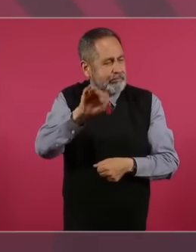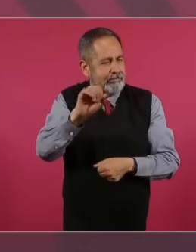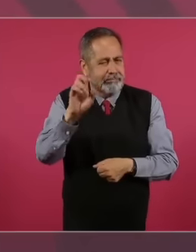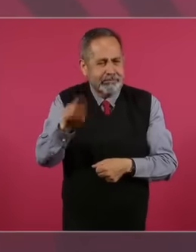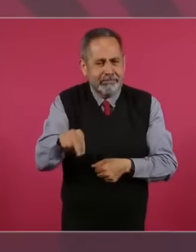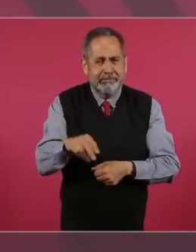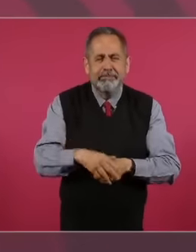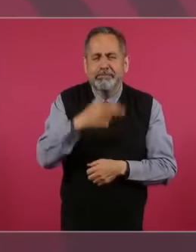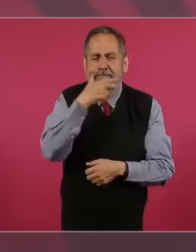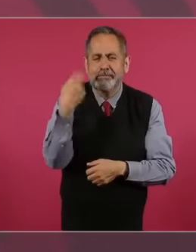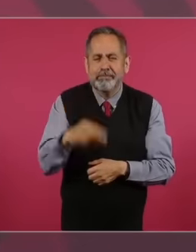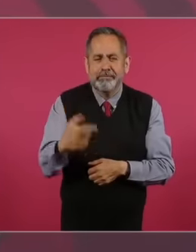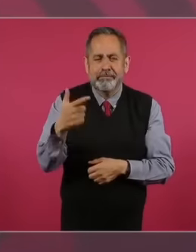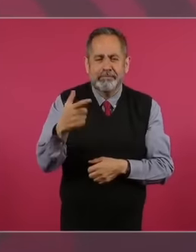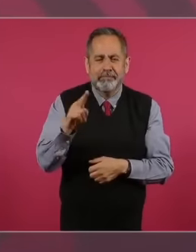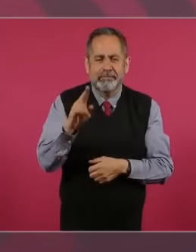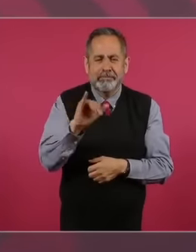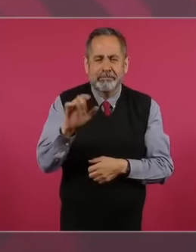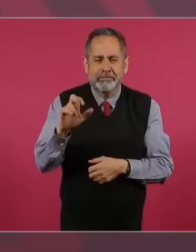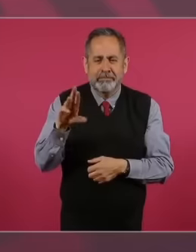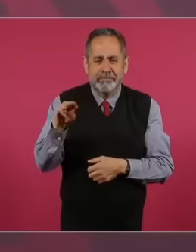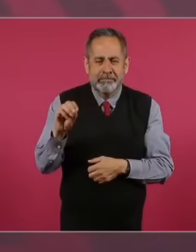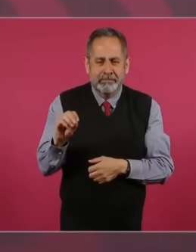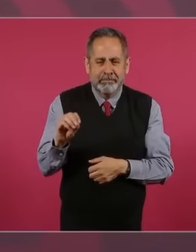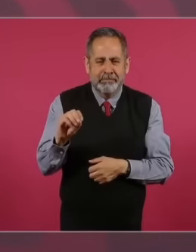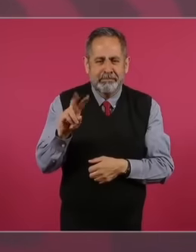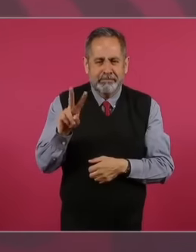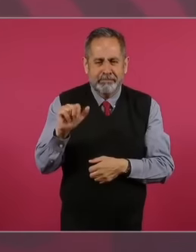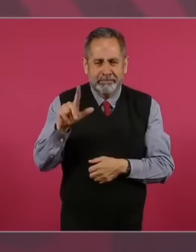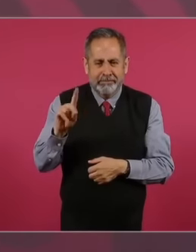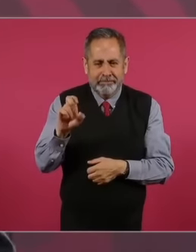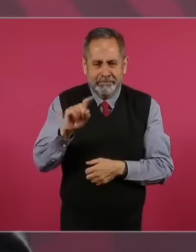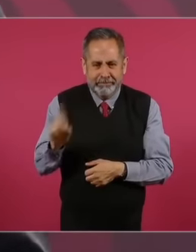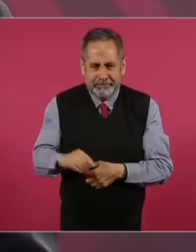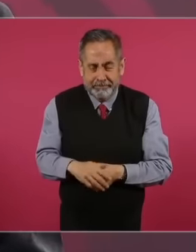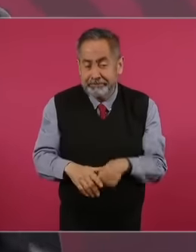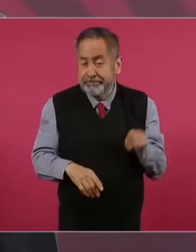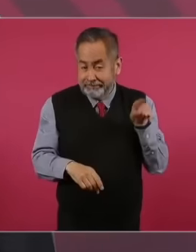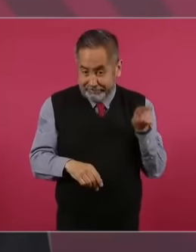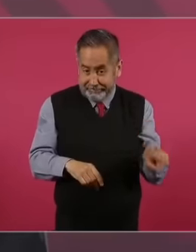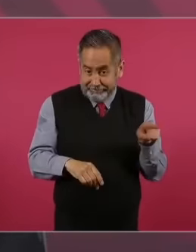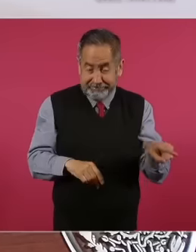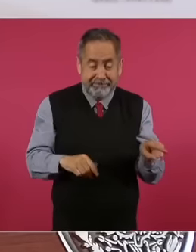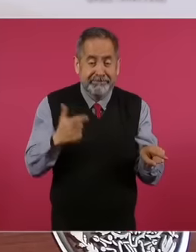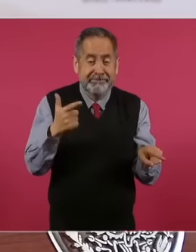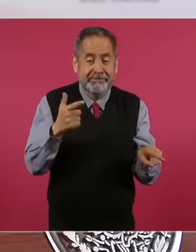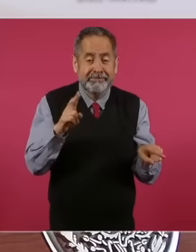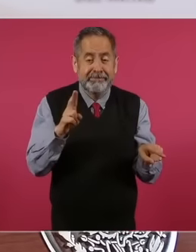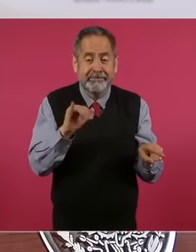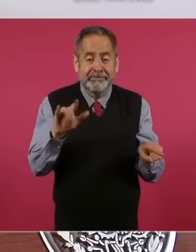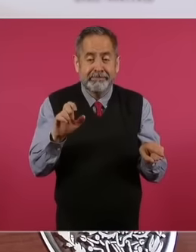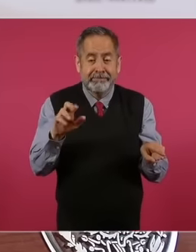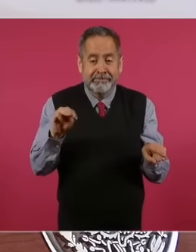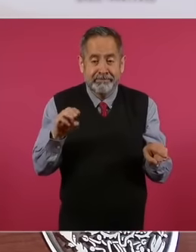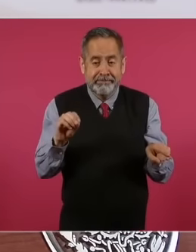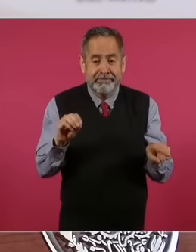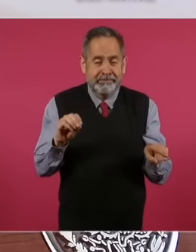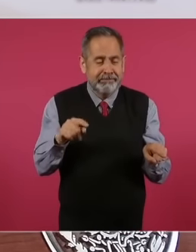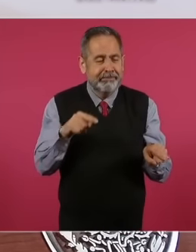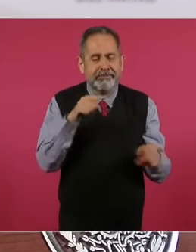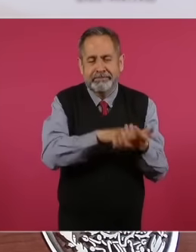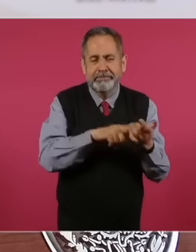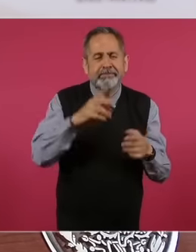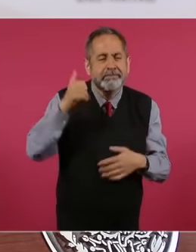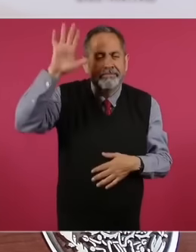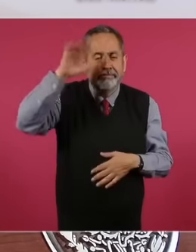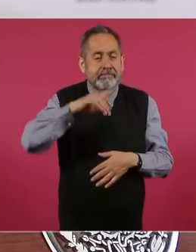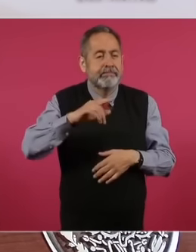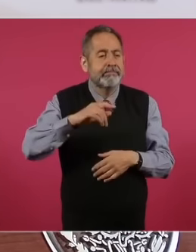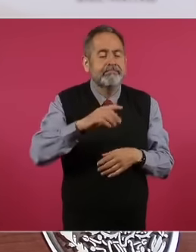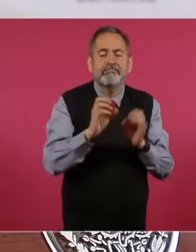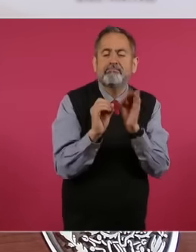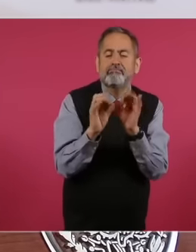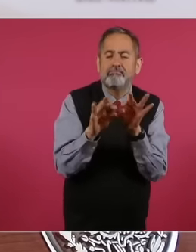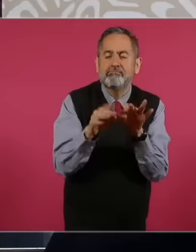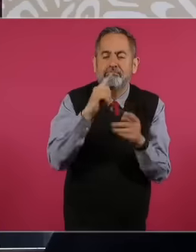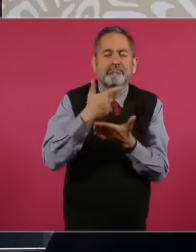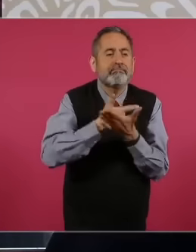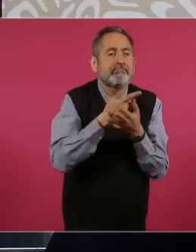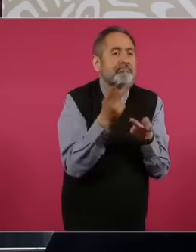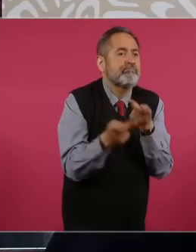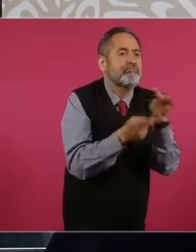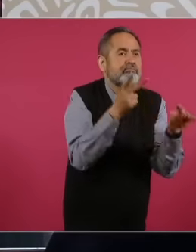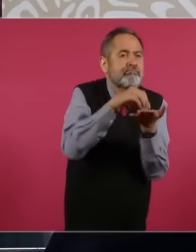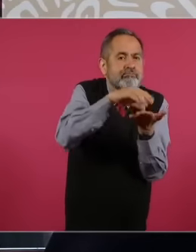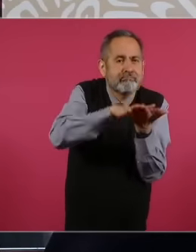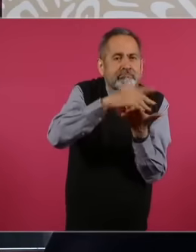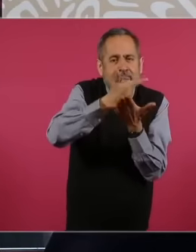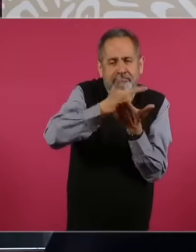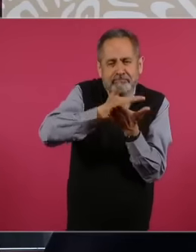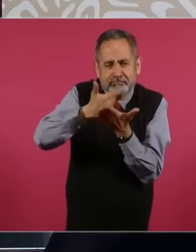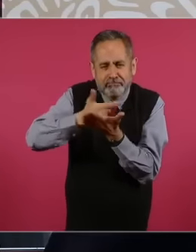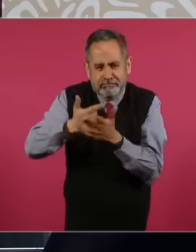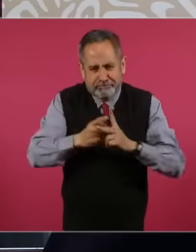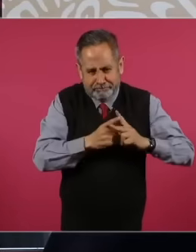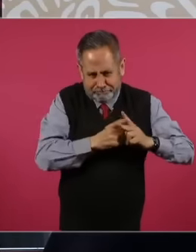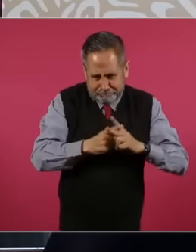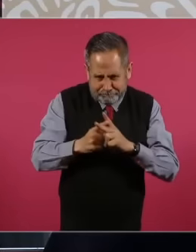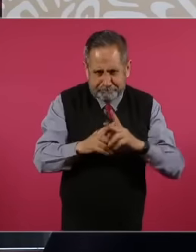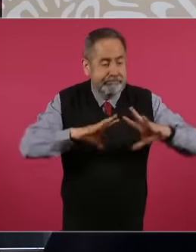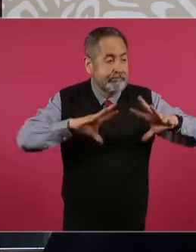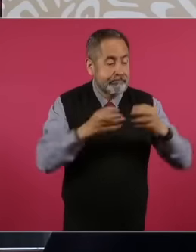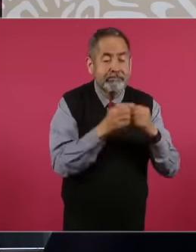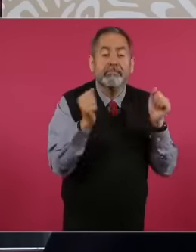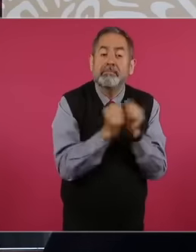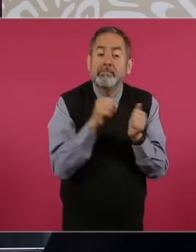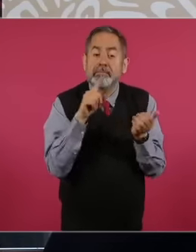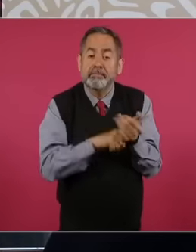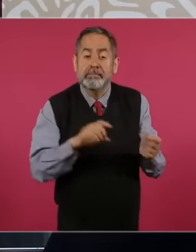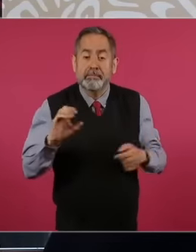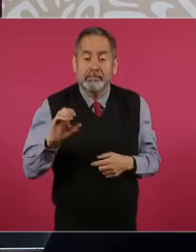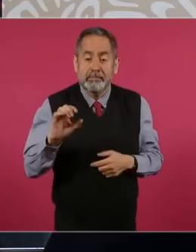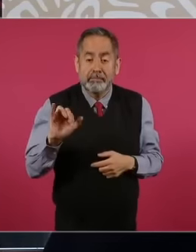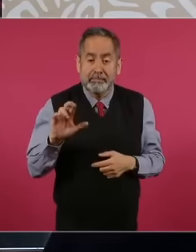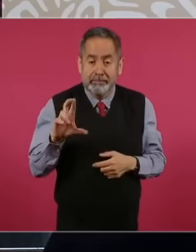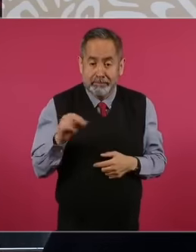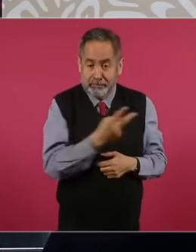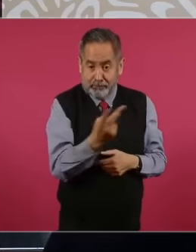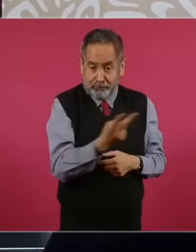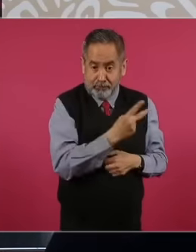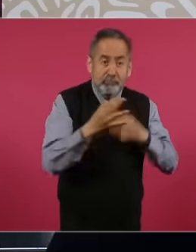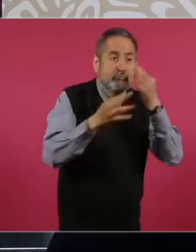Guillermo Valdés and that Guillermo who had a pollster as they made out that Calderón